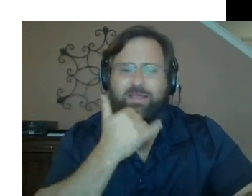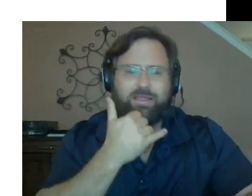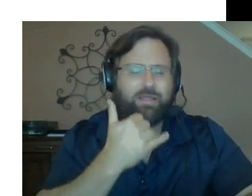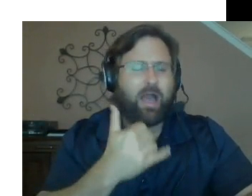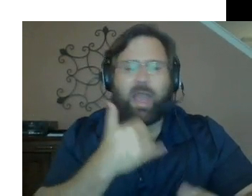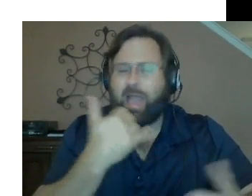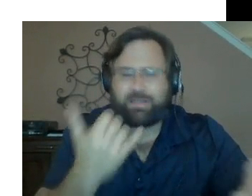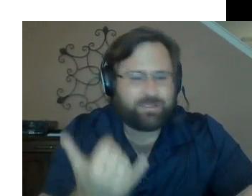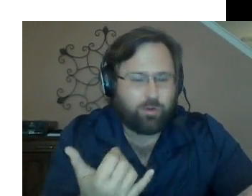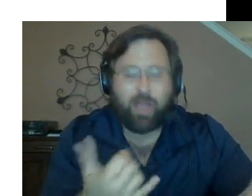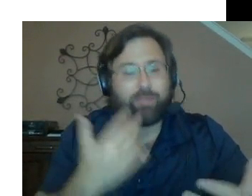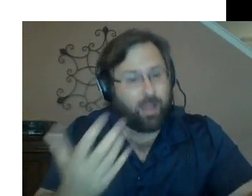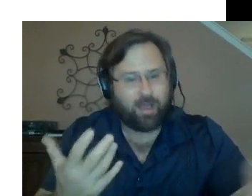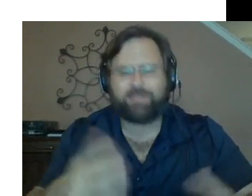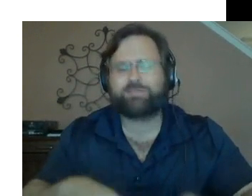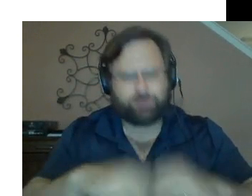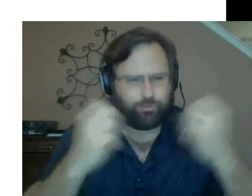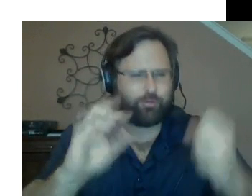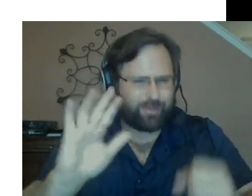it didn't work out because you broke your leg